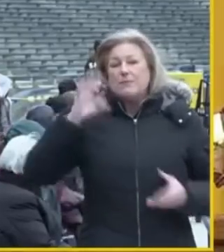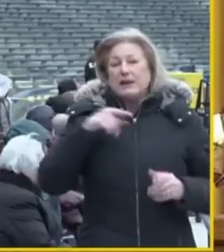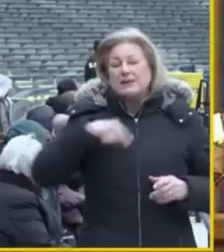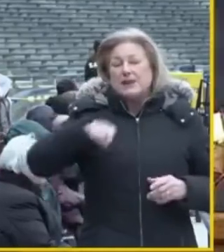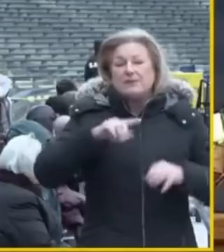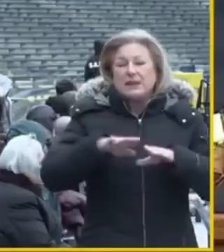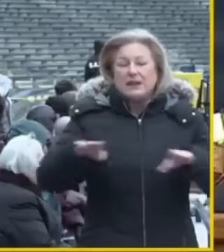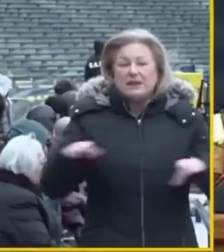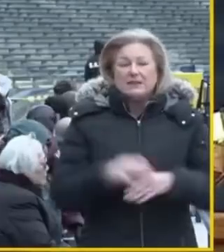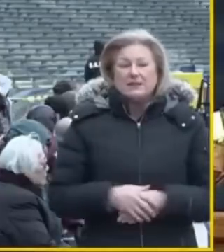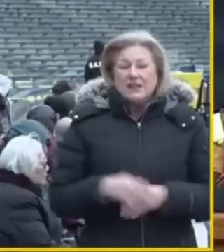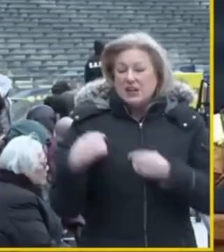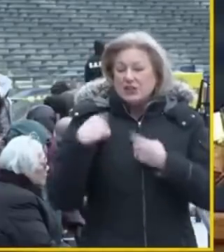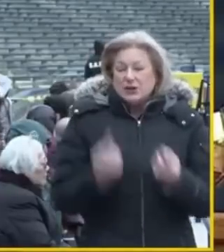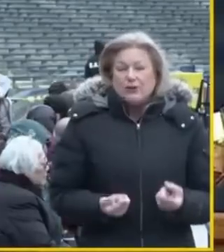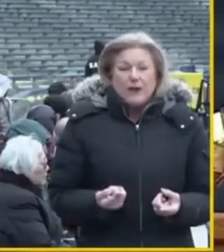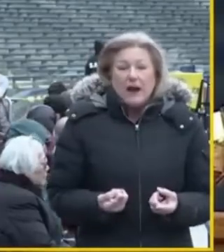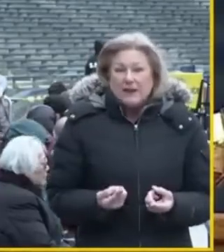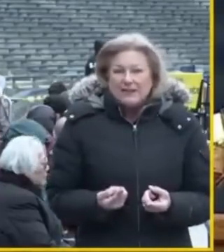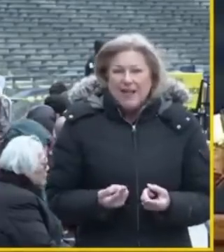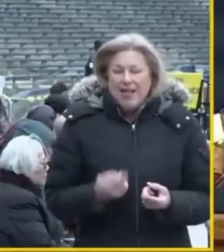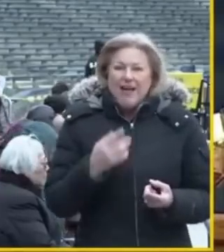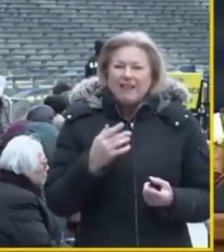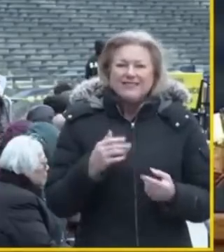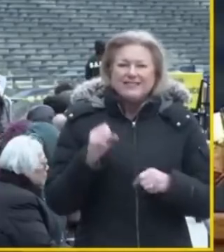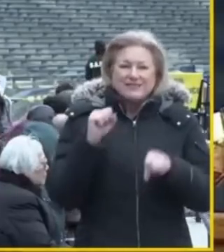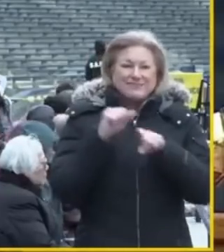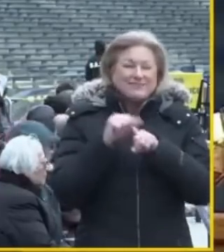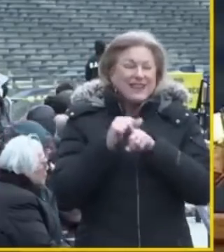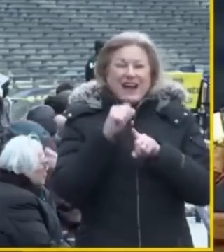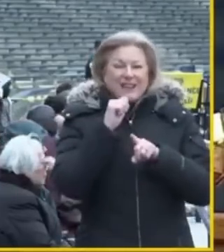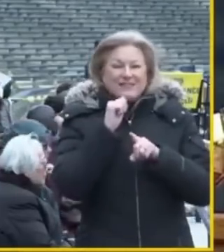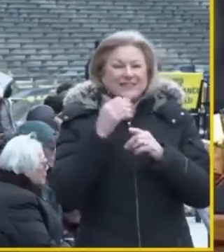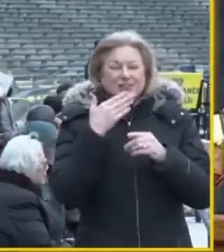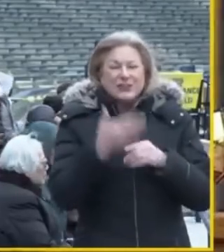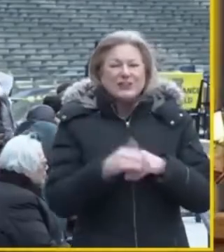So far, knock on wood, I haven't. I was afraid to get married,